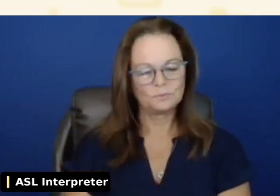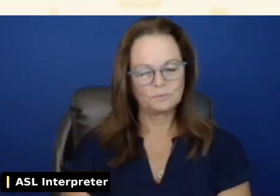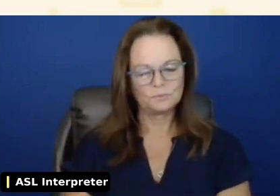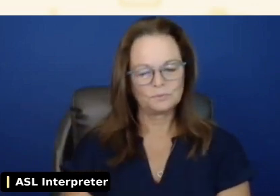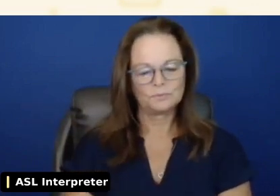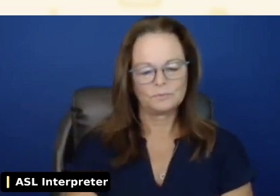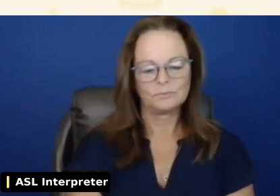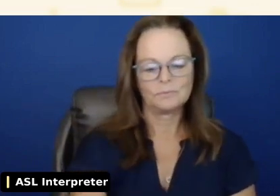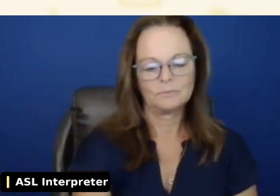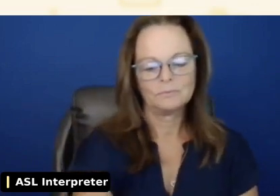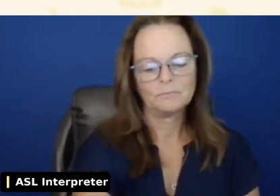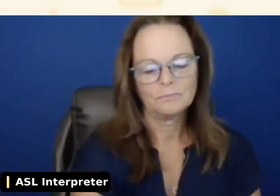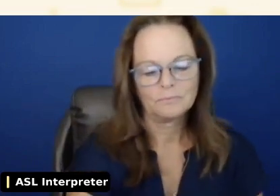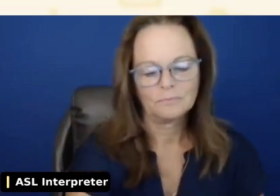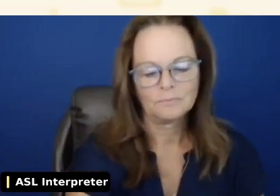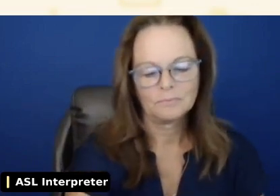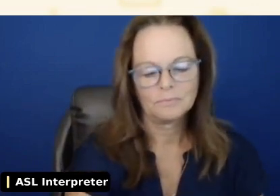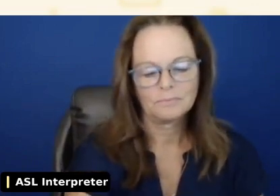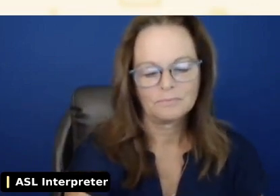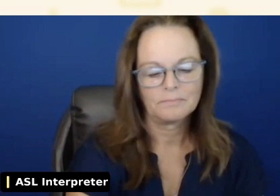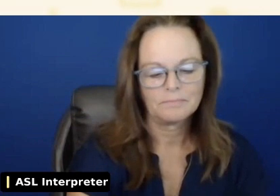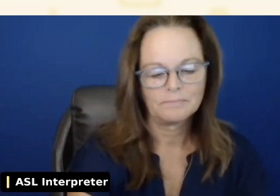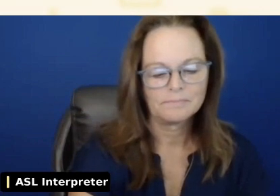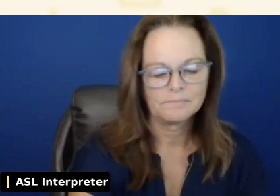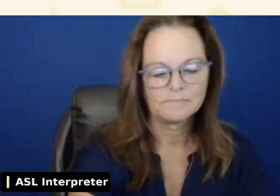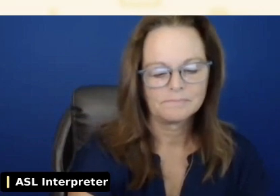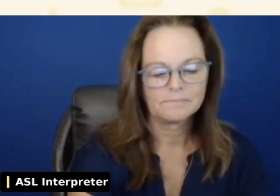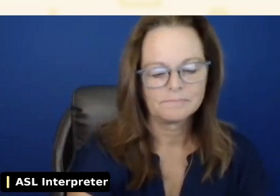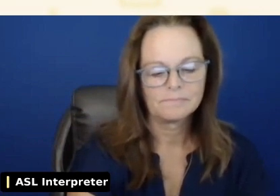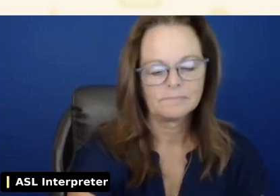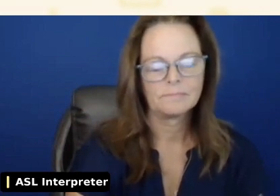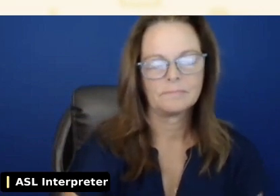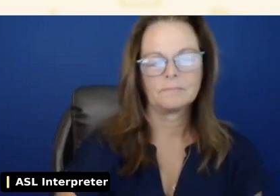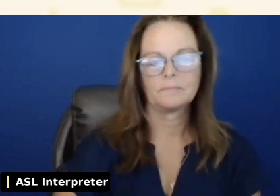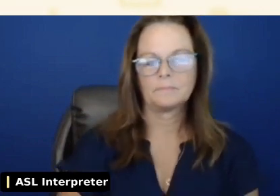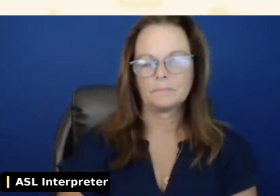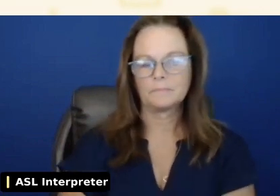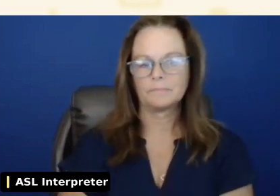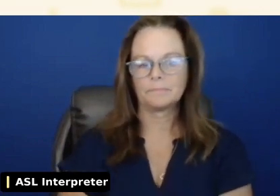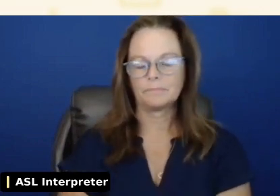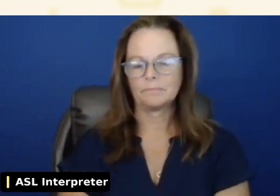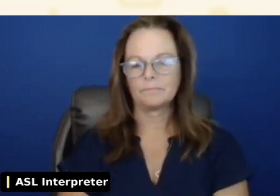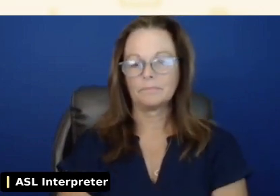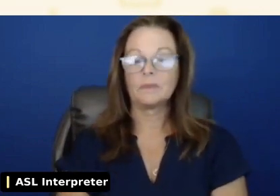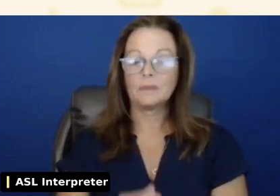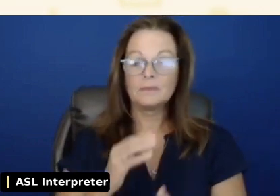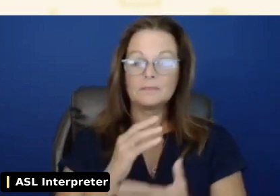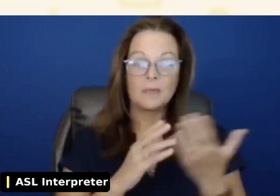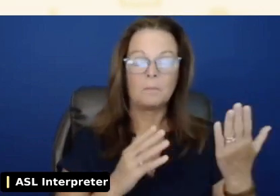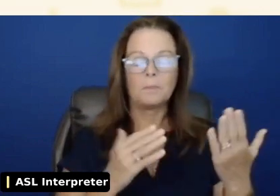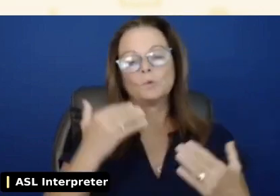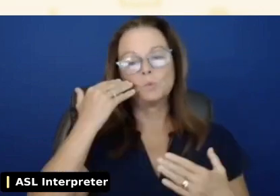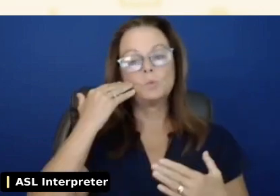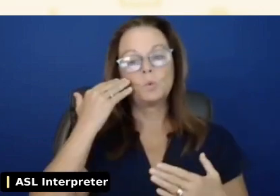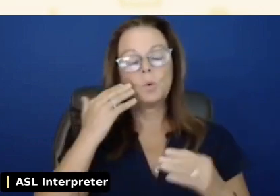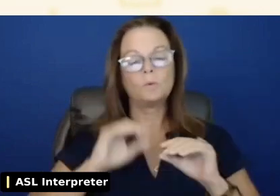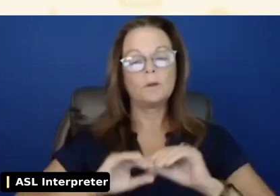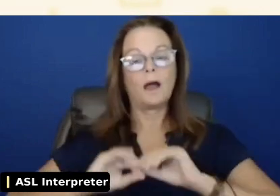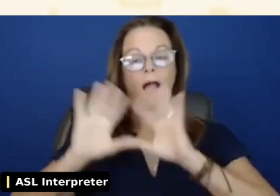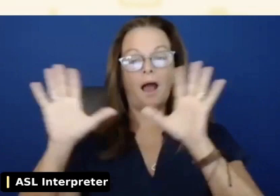For this example, I picked some well-known conditions like MECFS,